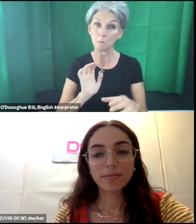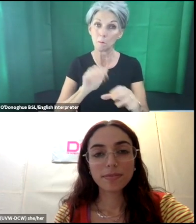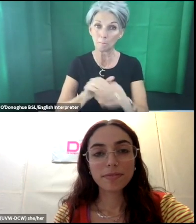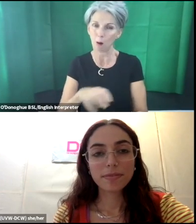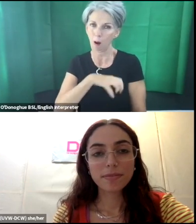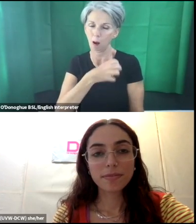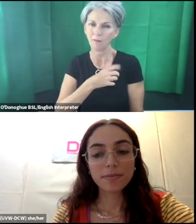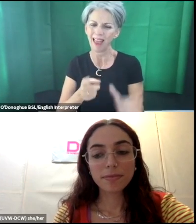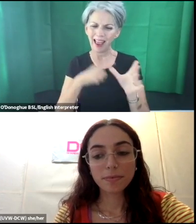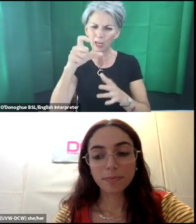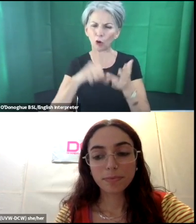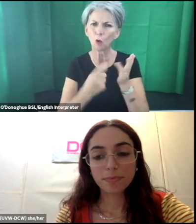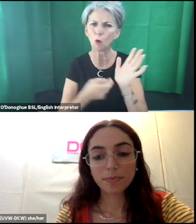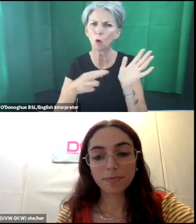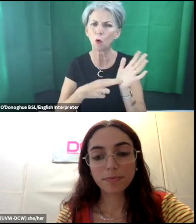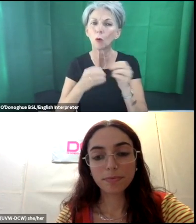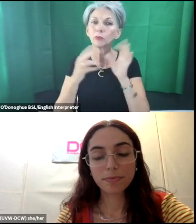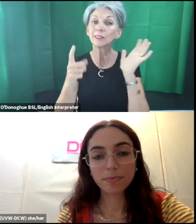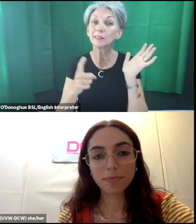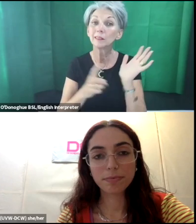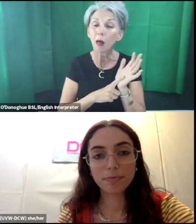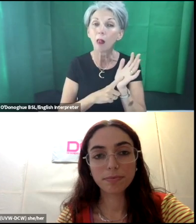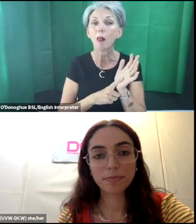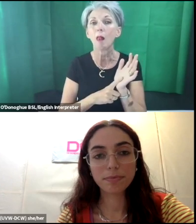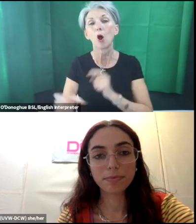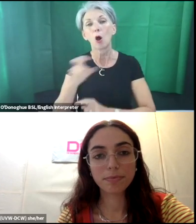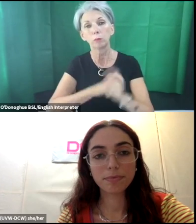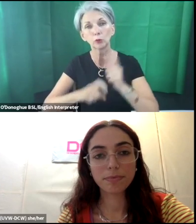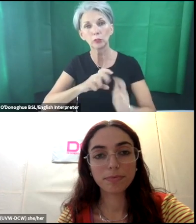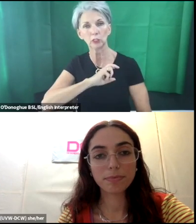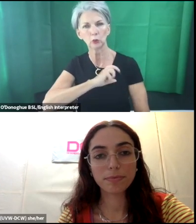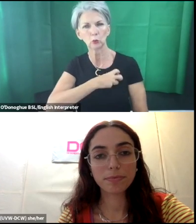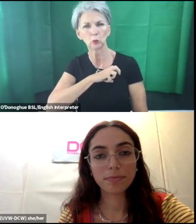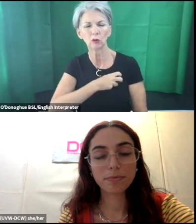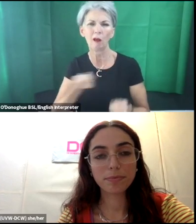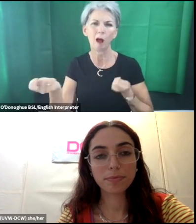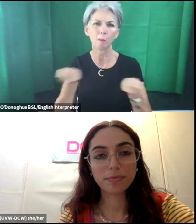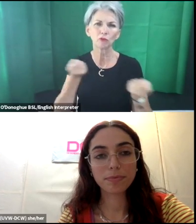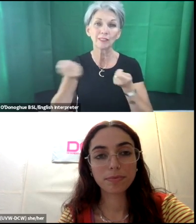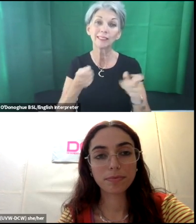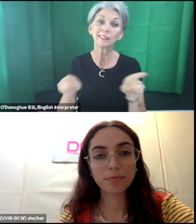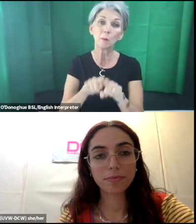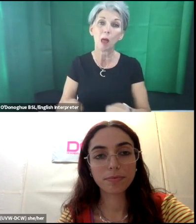ACORN is a community union, so we operate very similarly to trade unions,